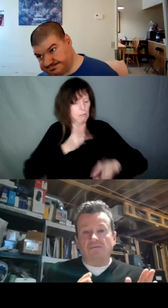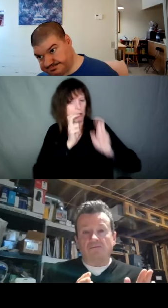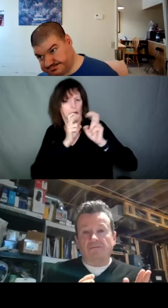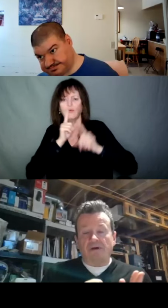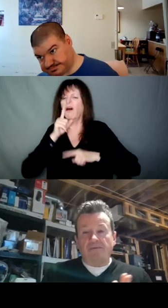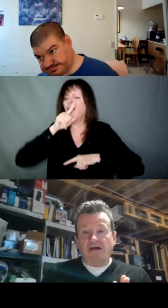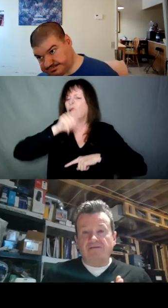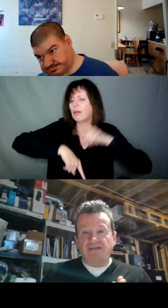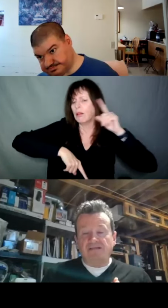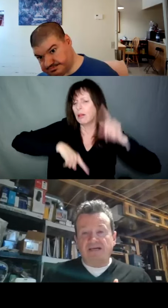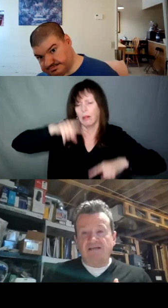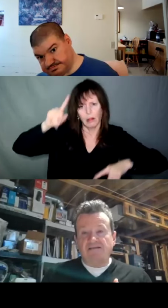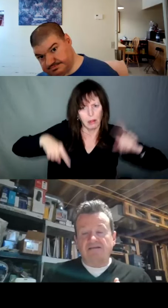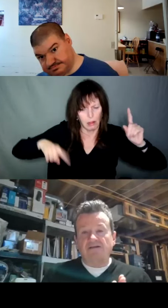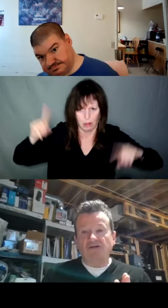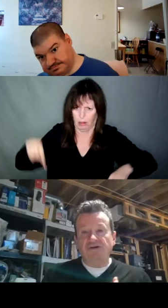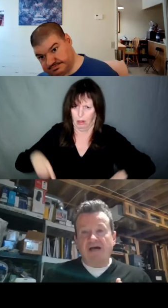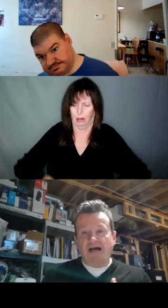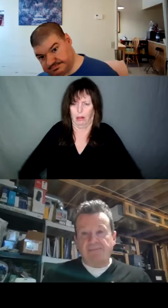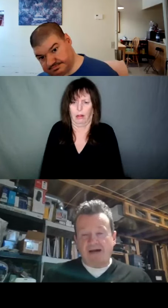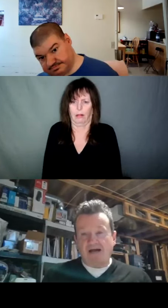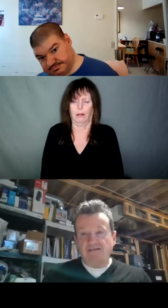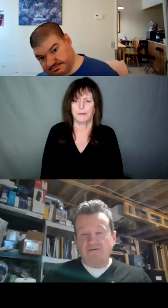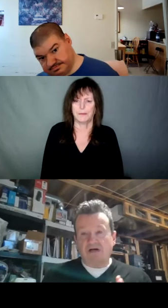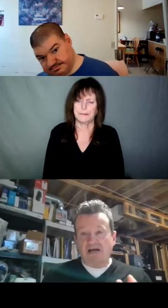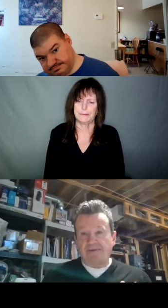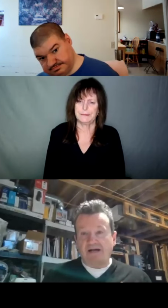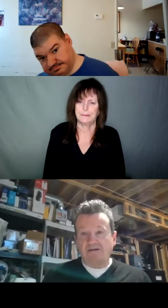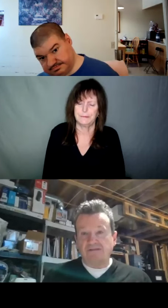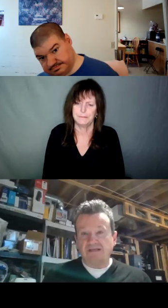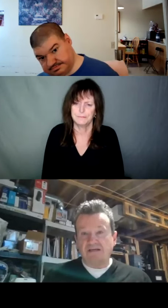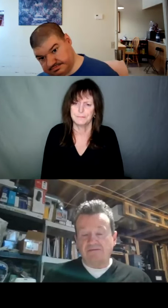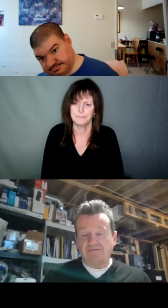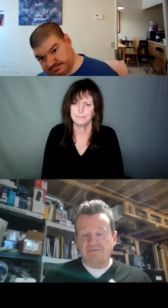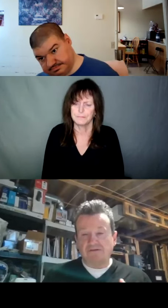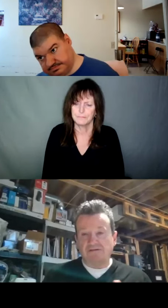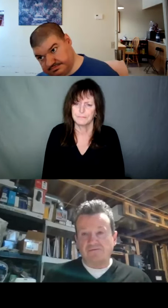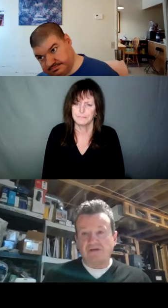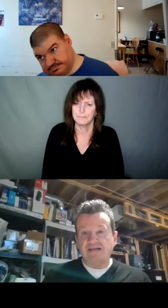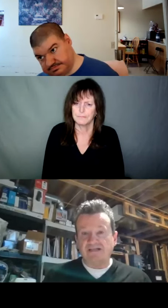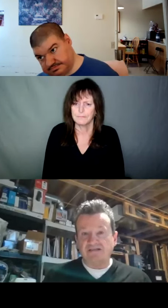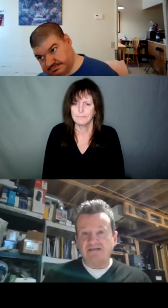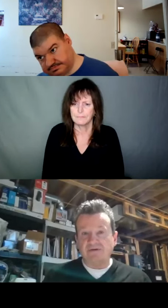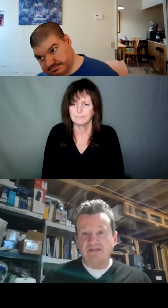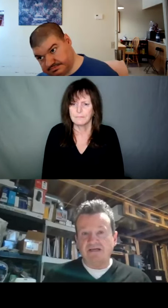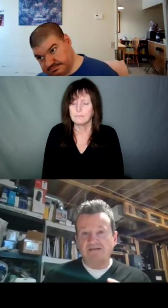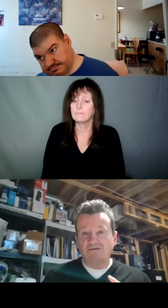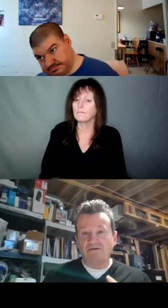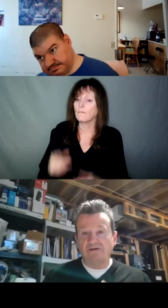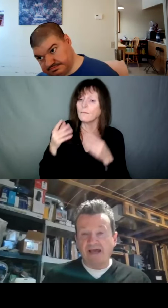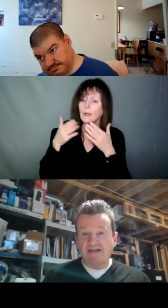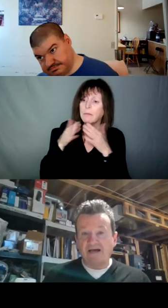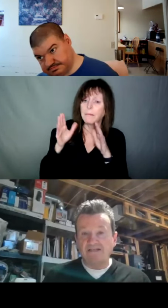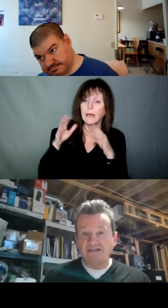Doesn't matter who you are or how strong you are, it affects different people in different ways. Next slide